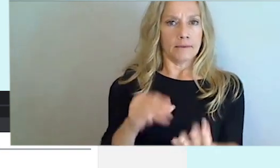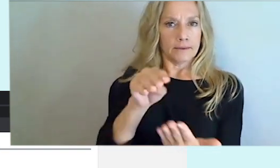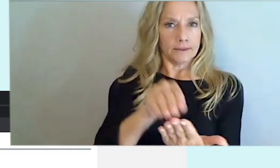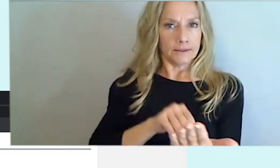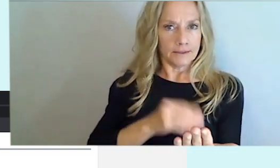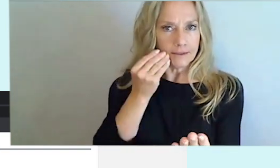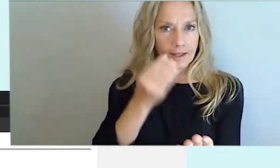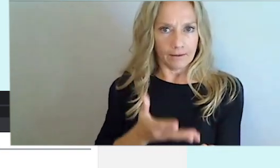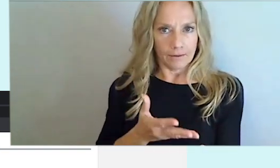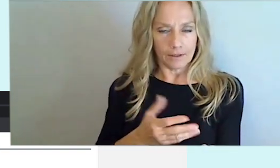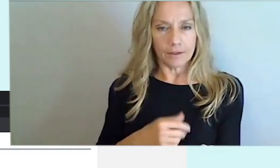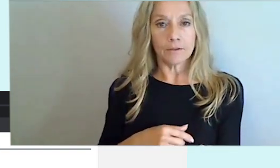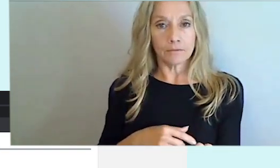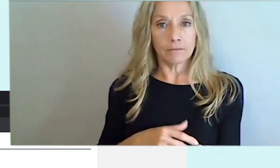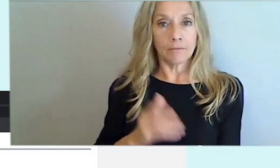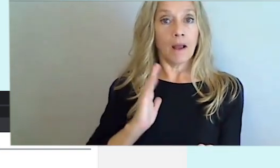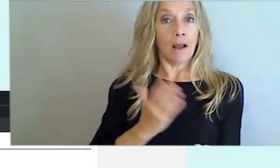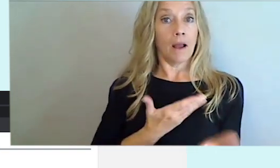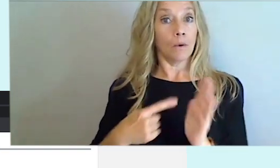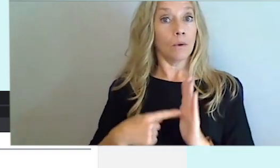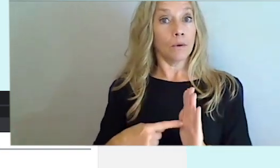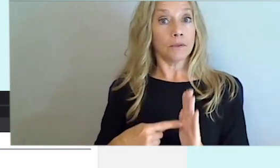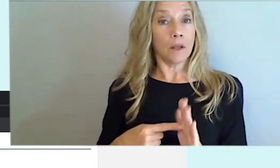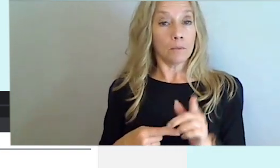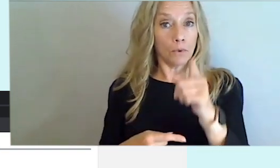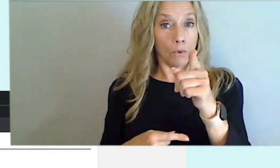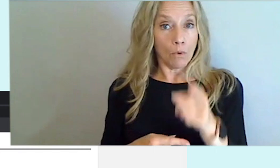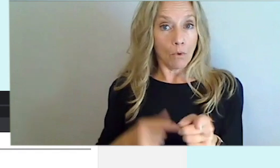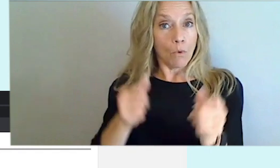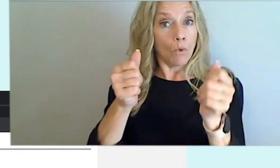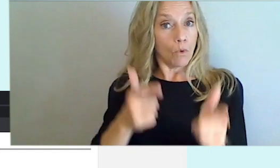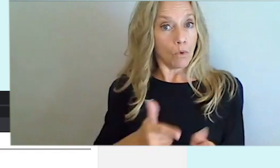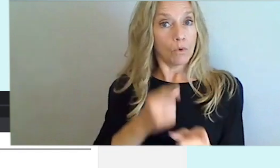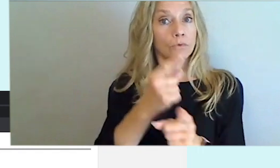For this example, everything is correct and the answers are all filled in.